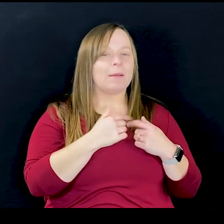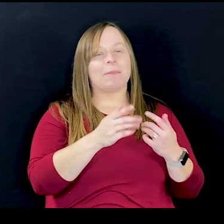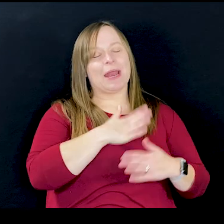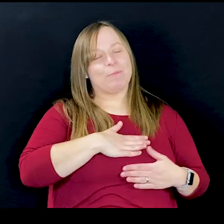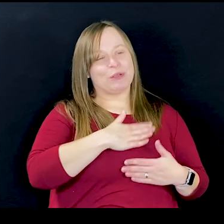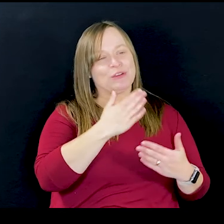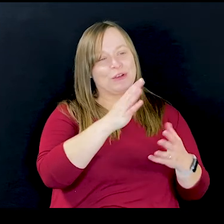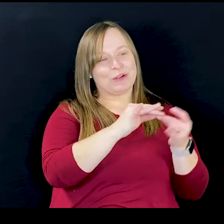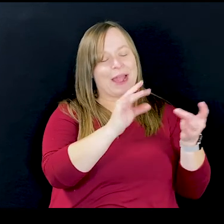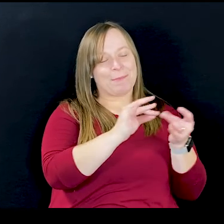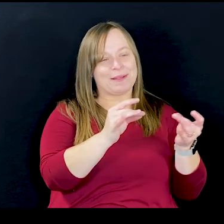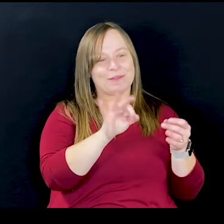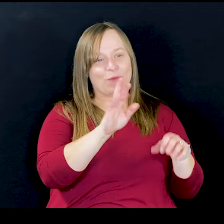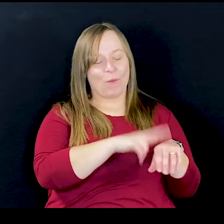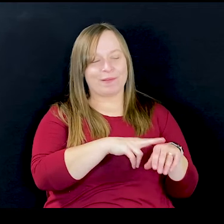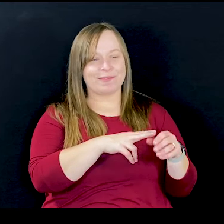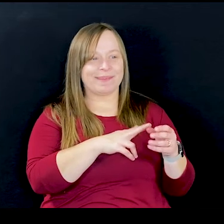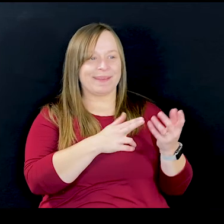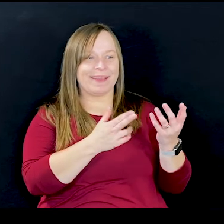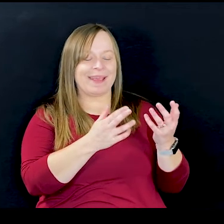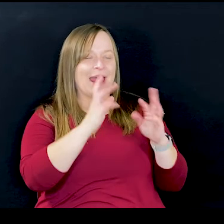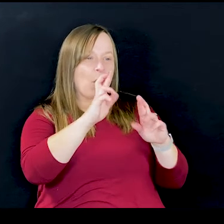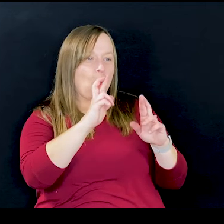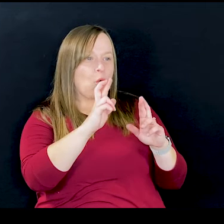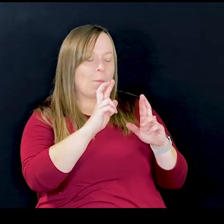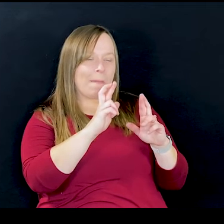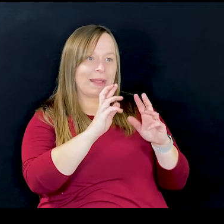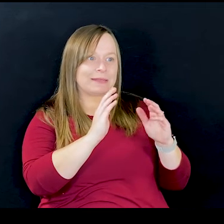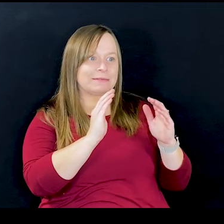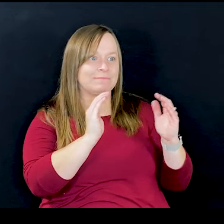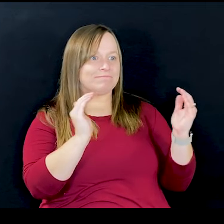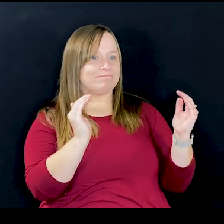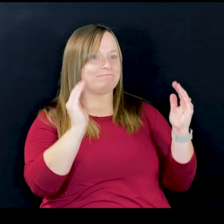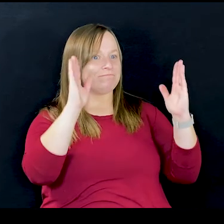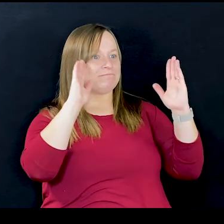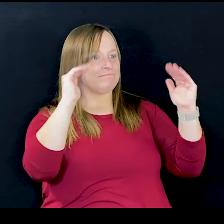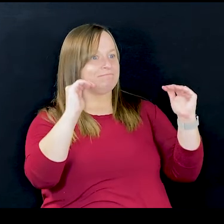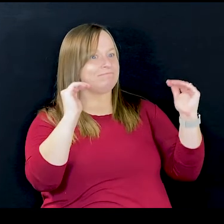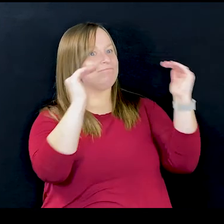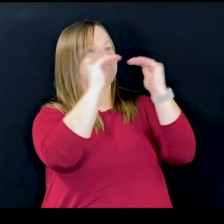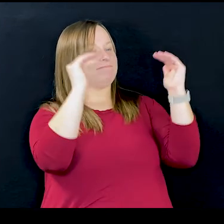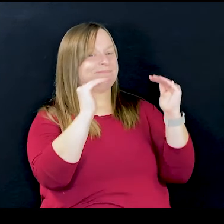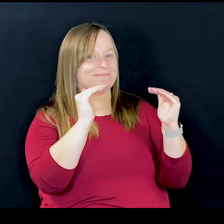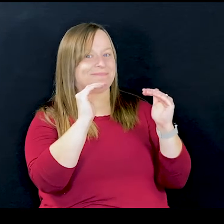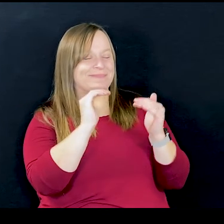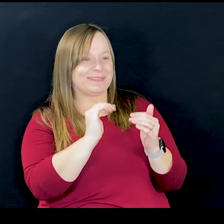But I appreciate your comments, and I hope that I can live up to the rock star label